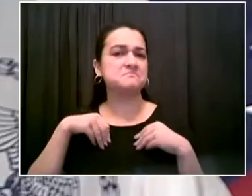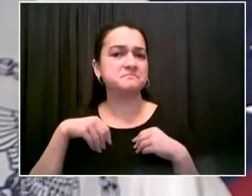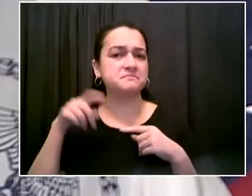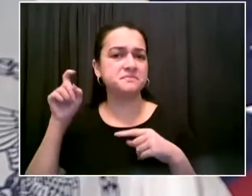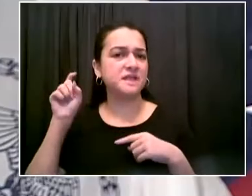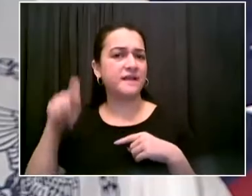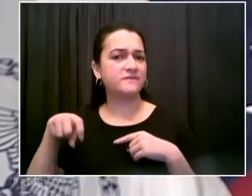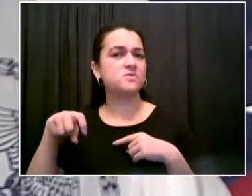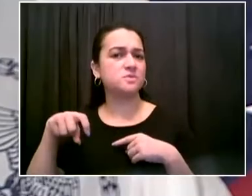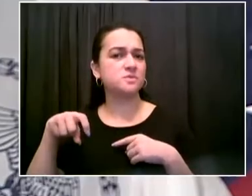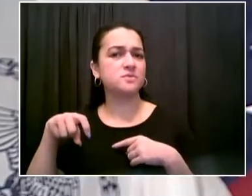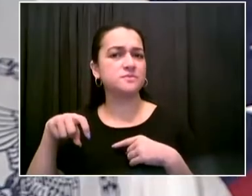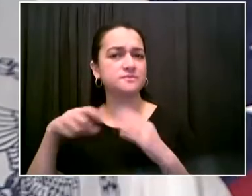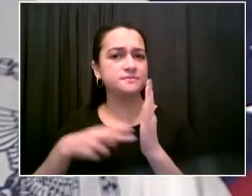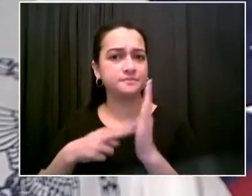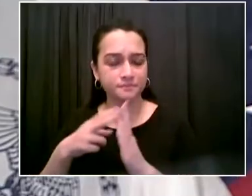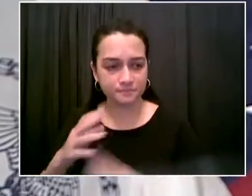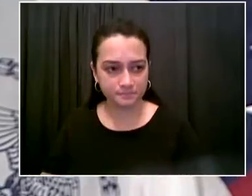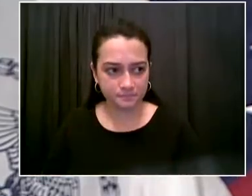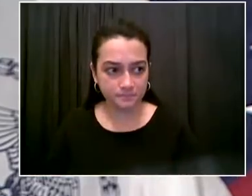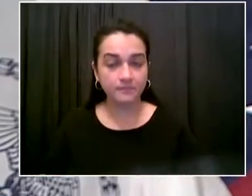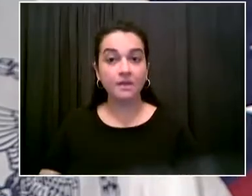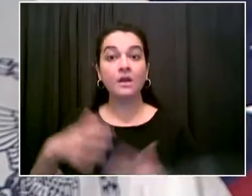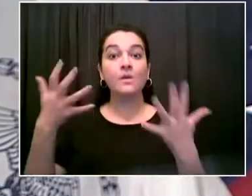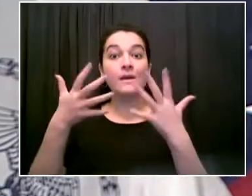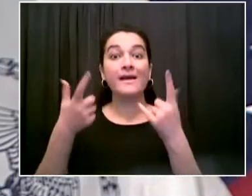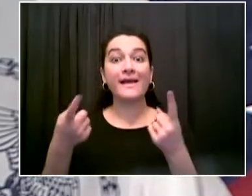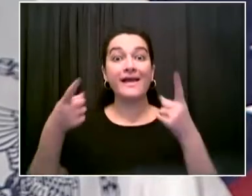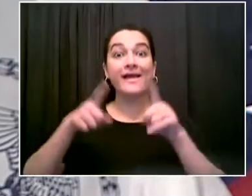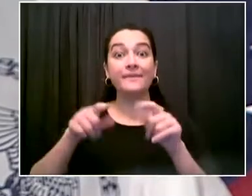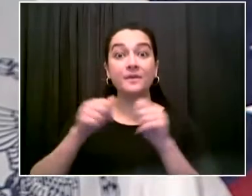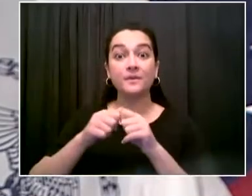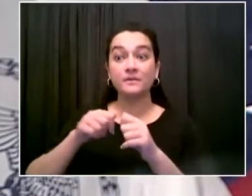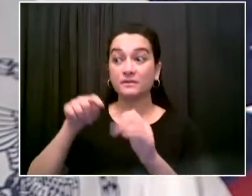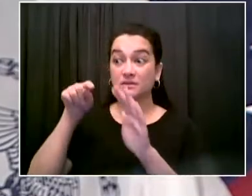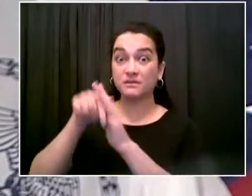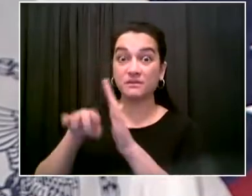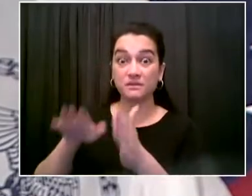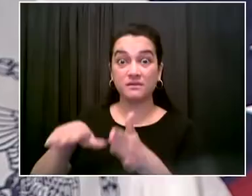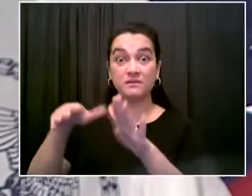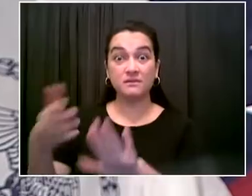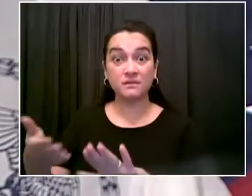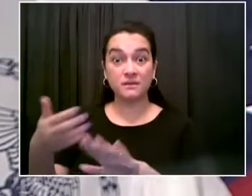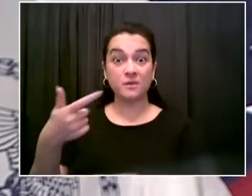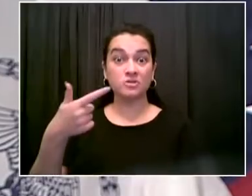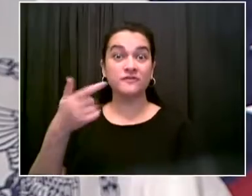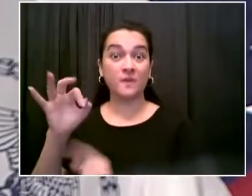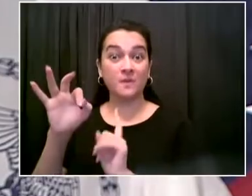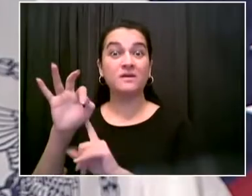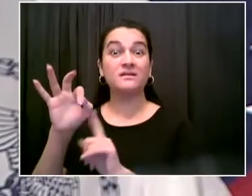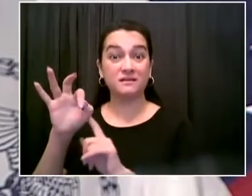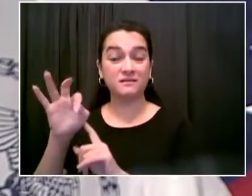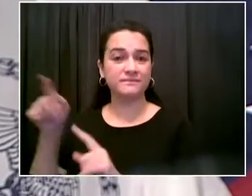EXAMPLE OF A LIE AND IT'S A REASON FOR